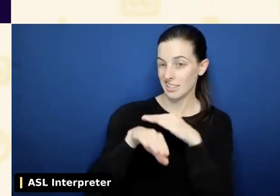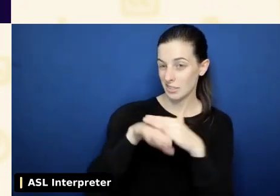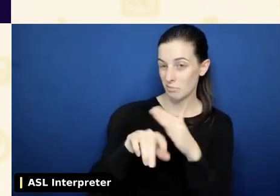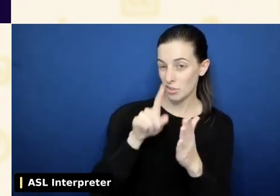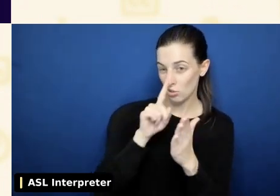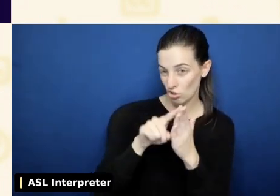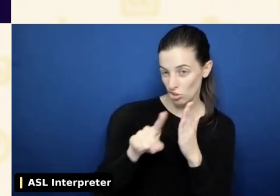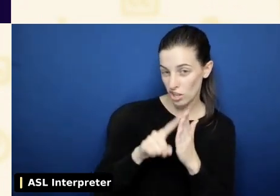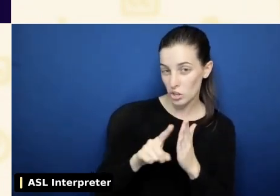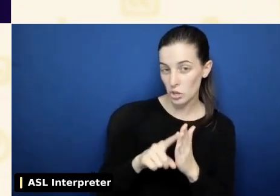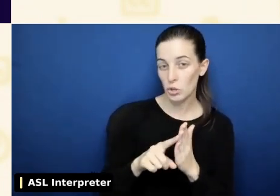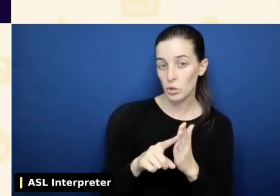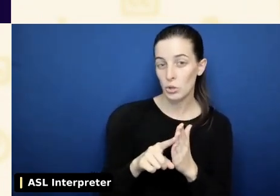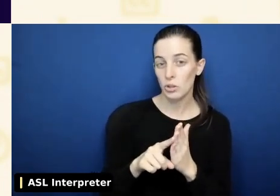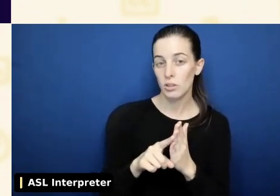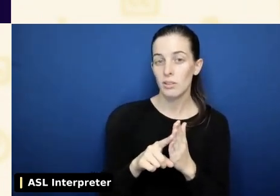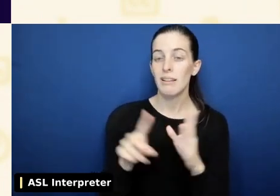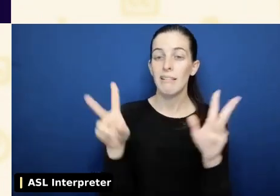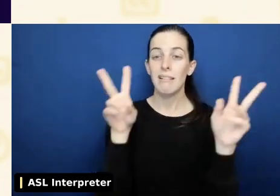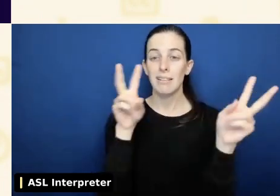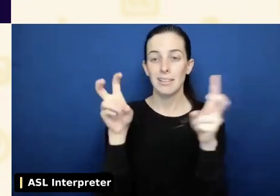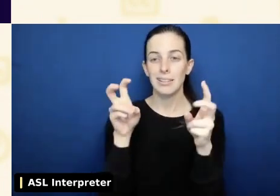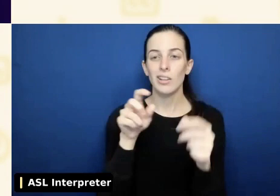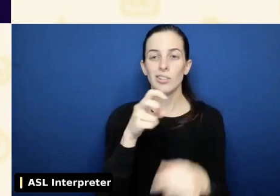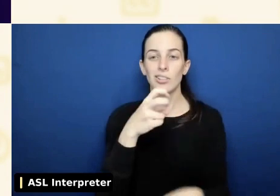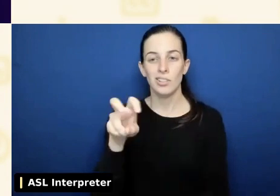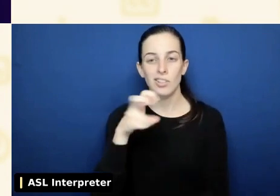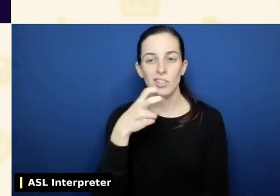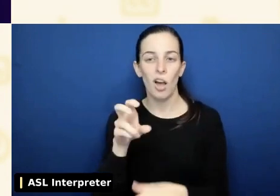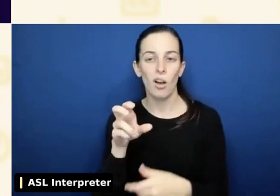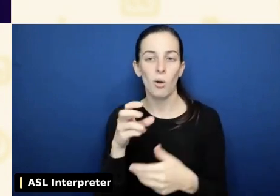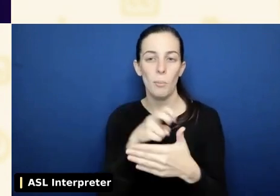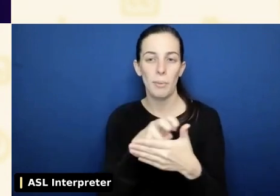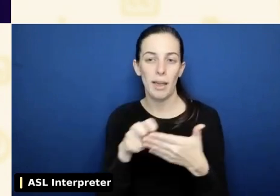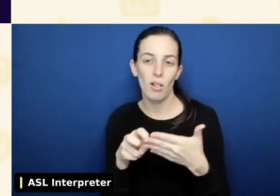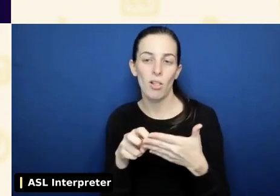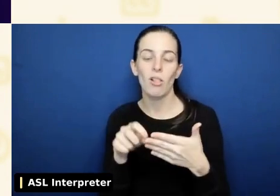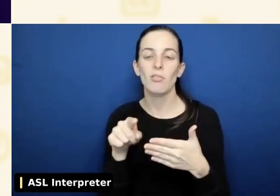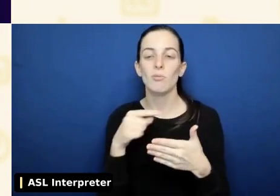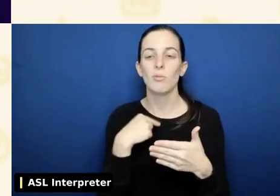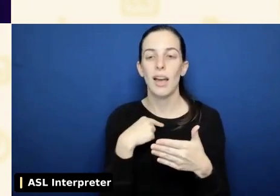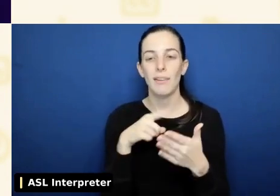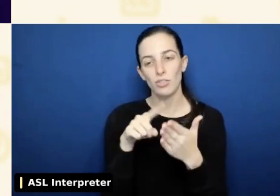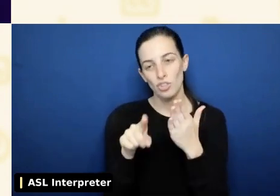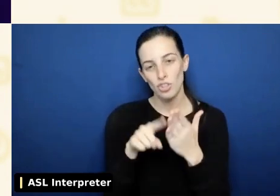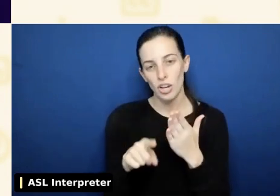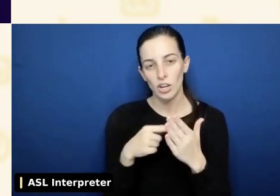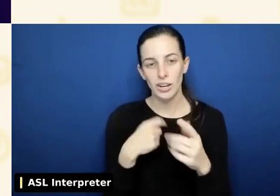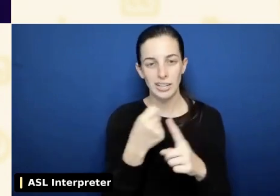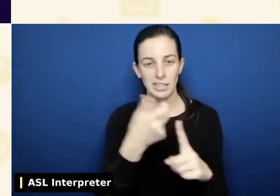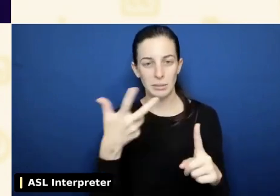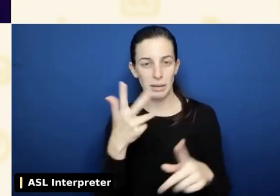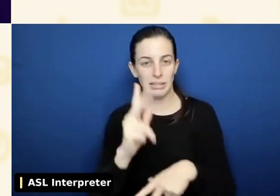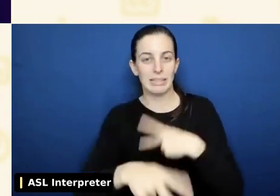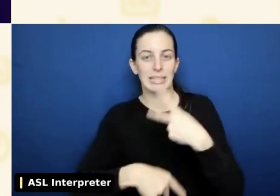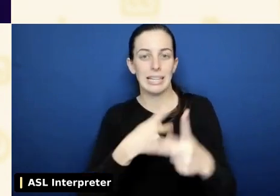[Screen Reader Voice] And it is expanded on the content... I can collapse the content.